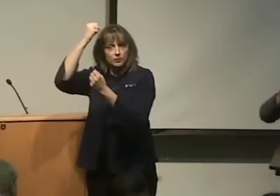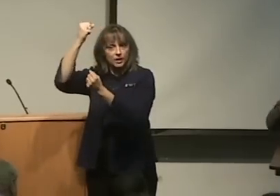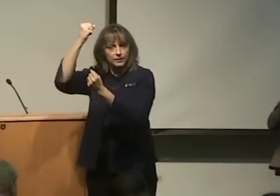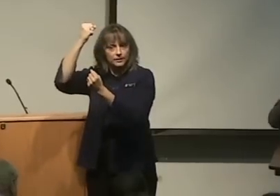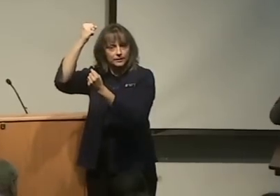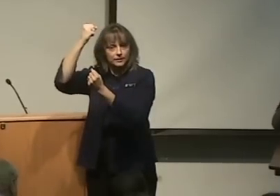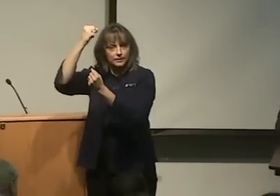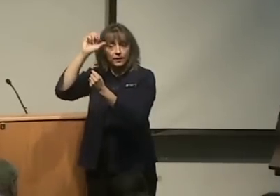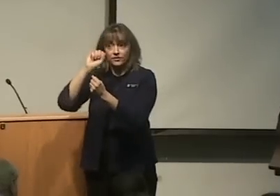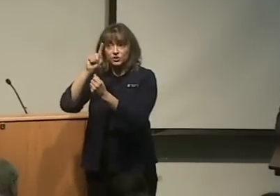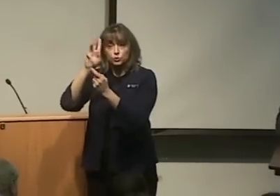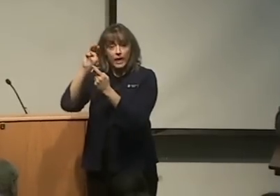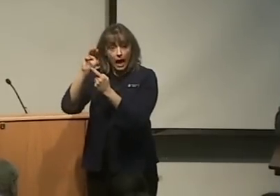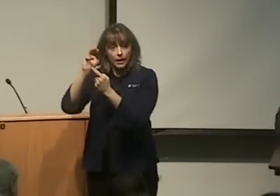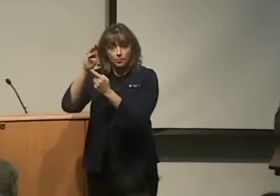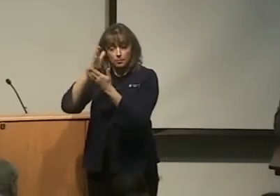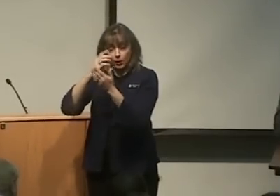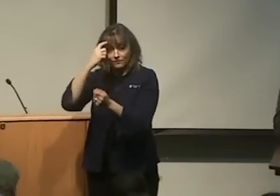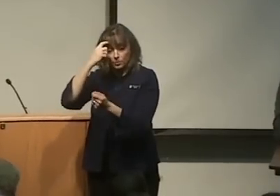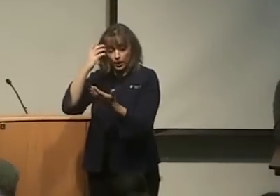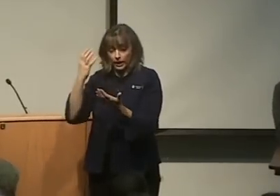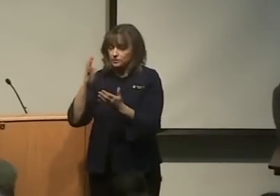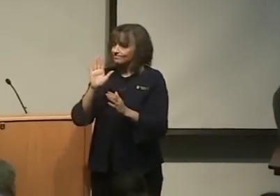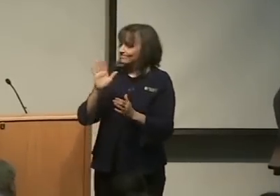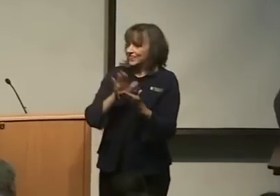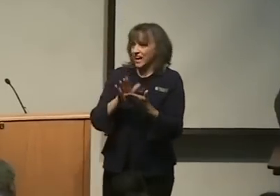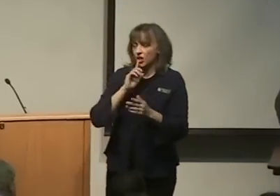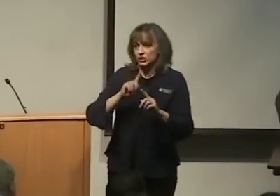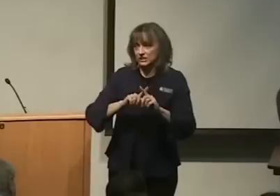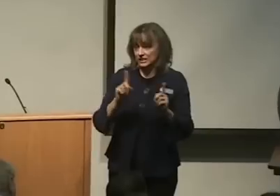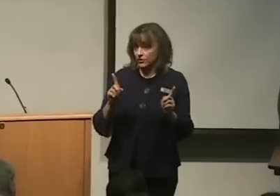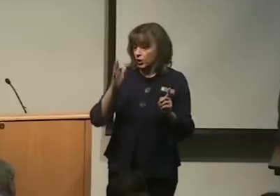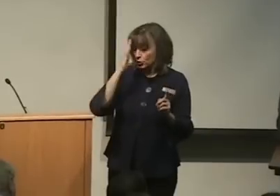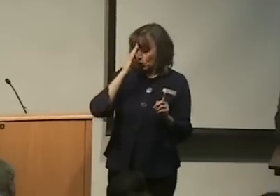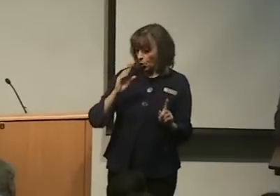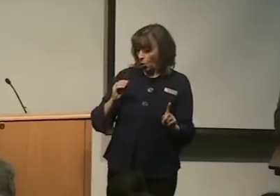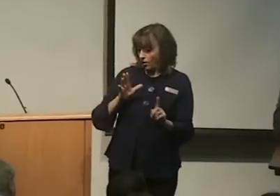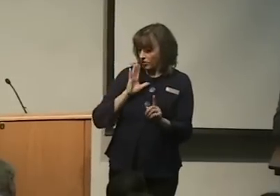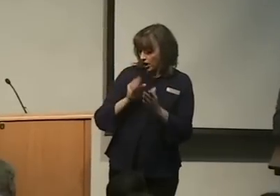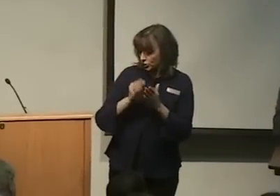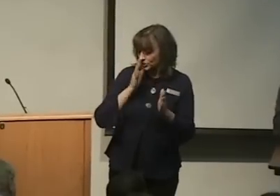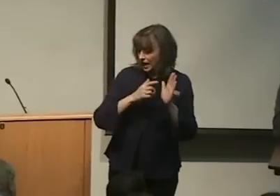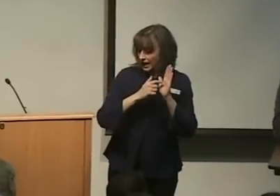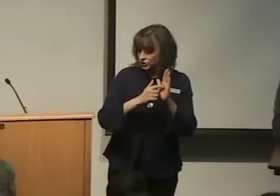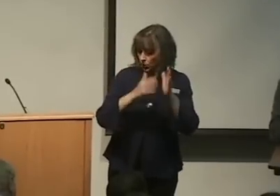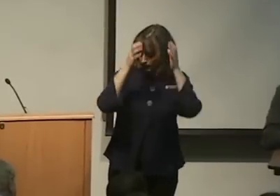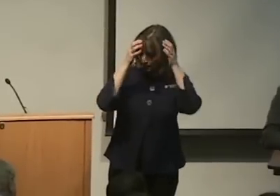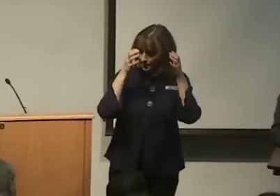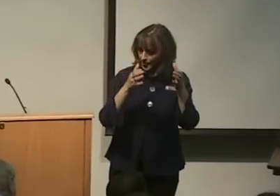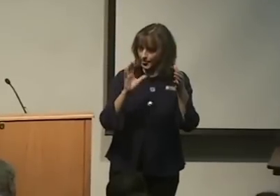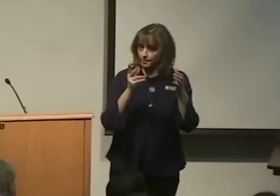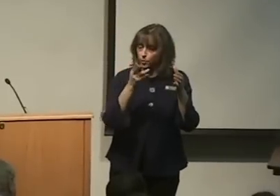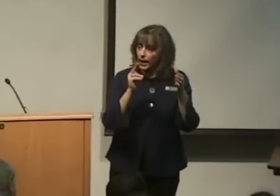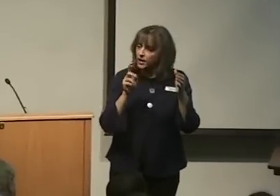But what we forget to tell them, and actually at orientation I actually show a picture of the brain and I say, okay, so you've been using your striatum. You're really good at it, that's great.